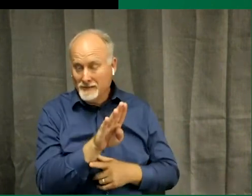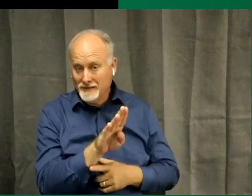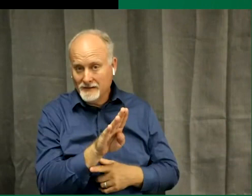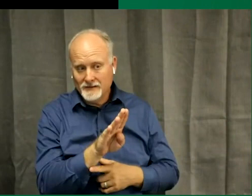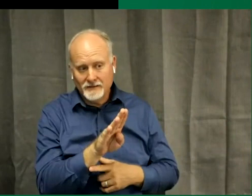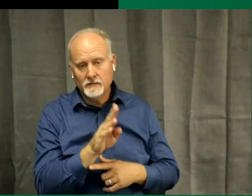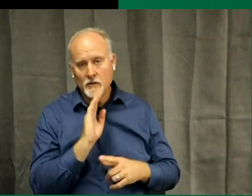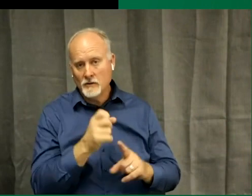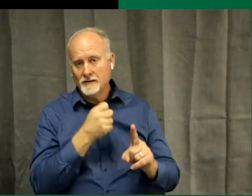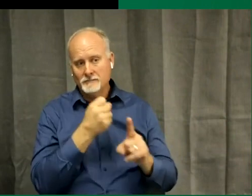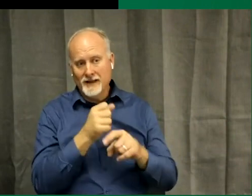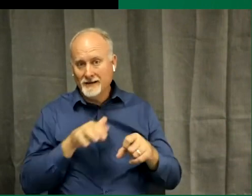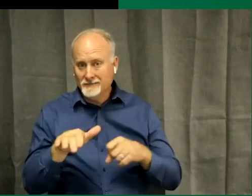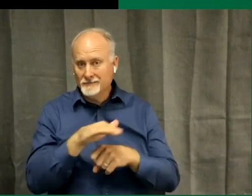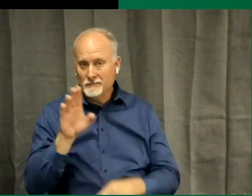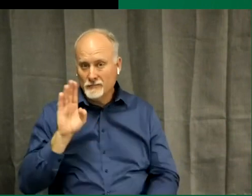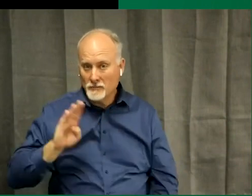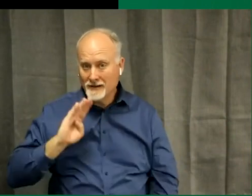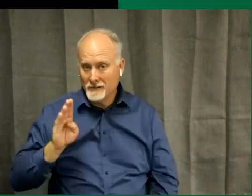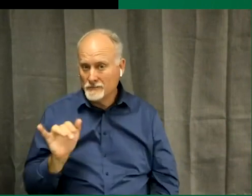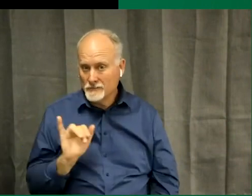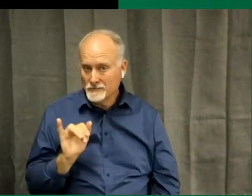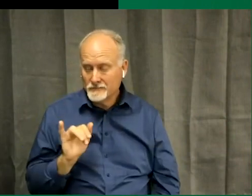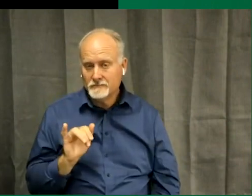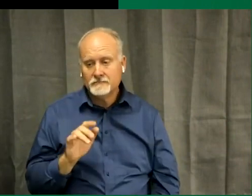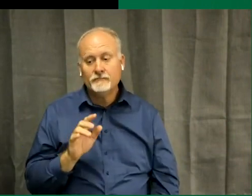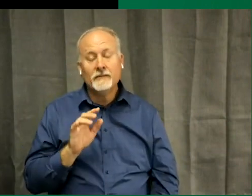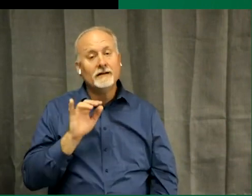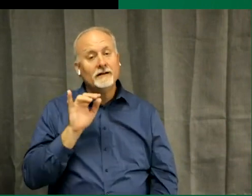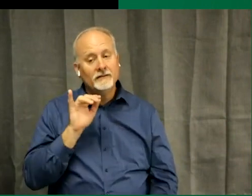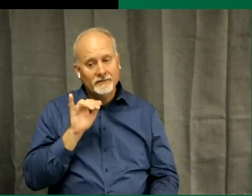but the birmingham community as a whole and that also rolls into you wearing your mask